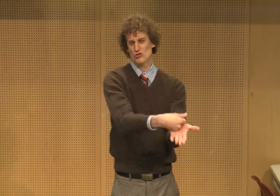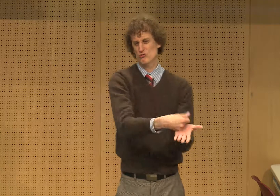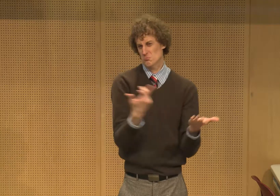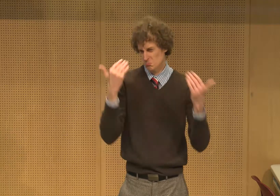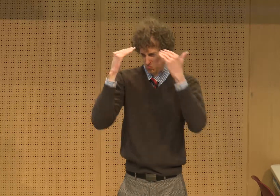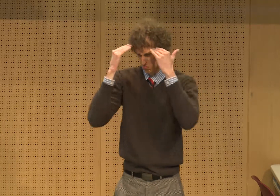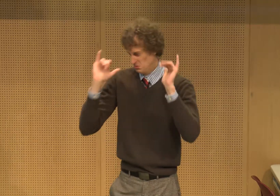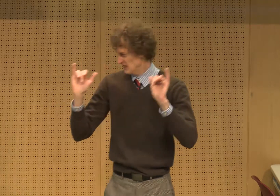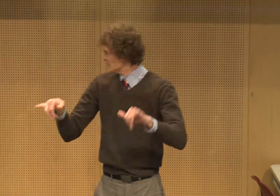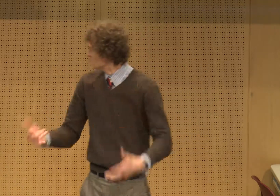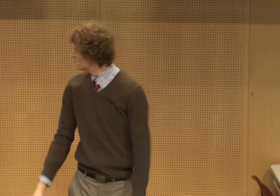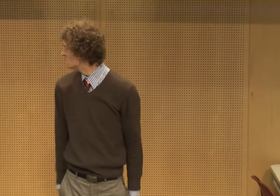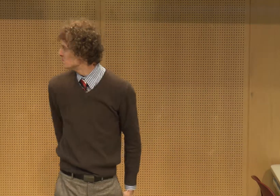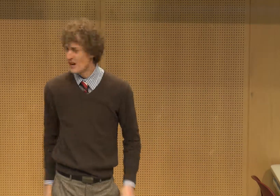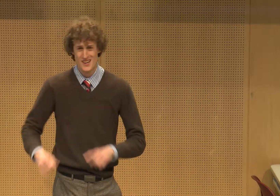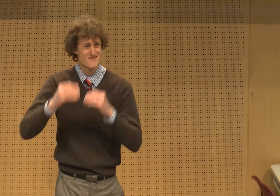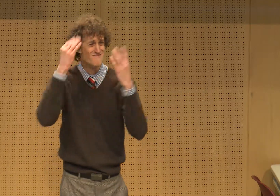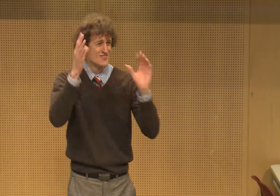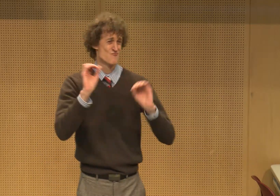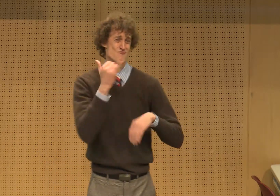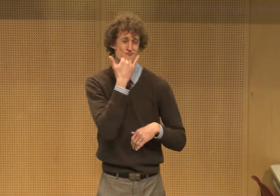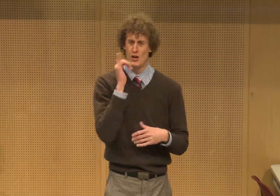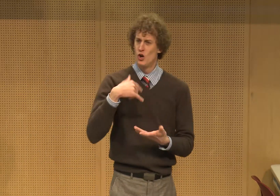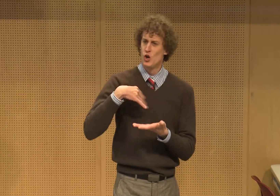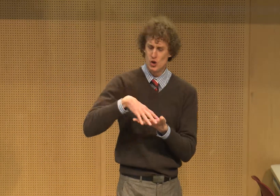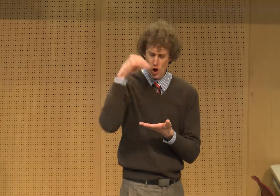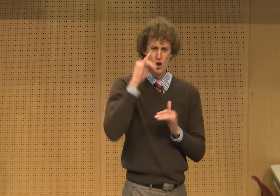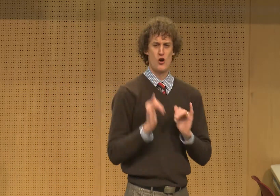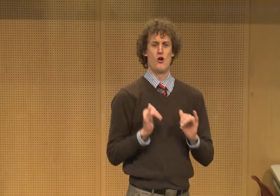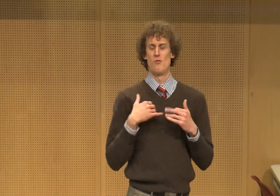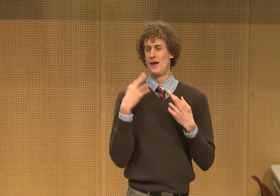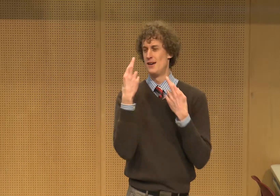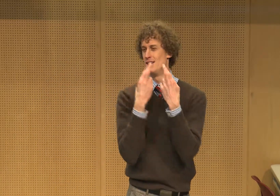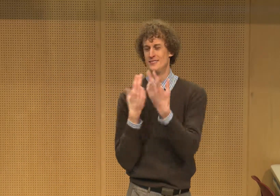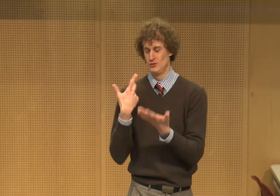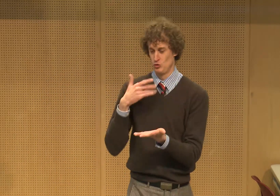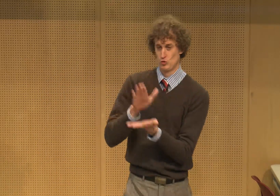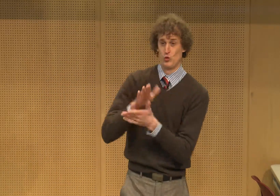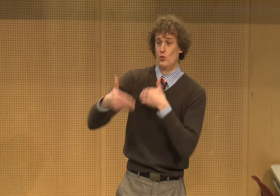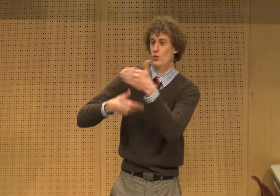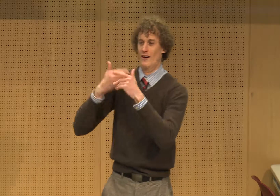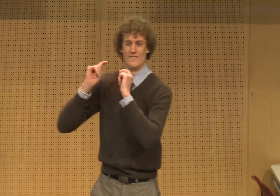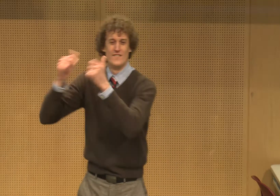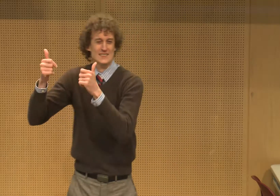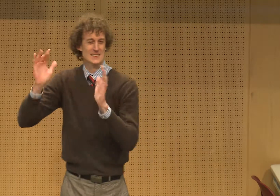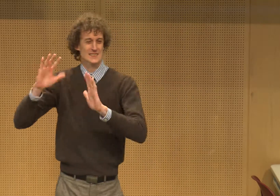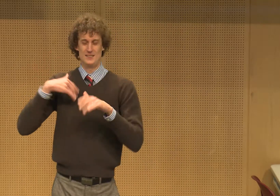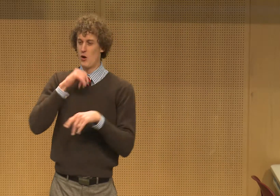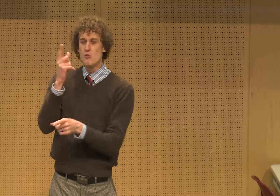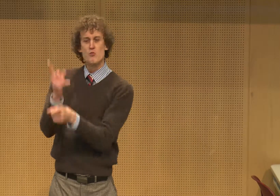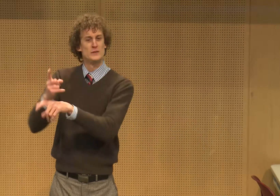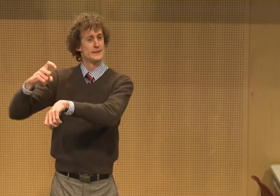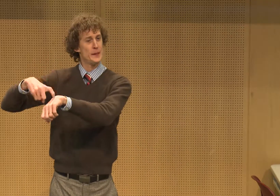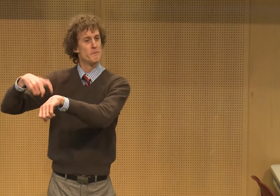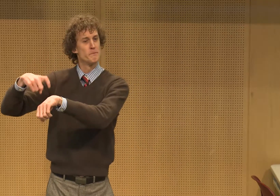And it's really the same thing for me. It was the experience felt very similar.